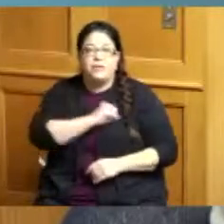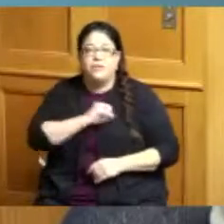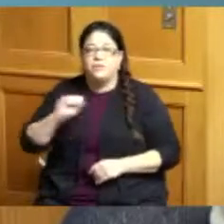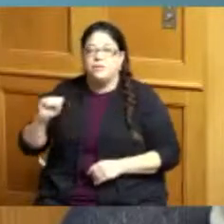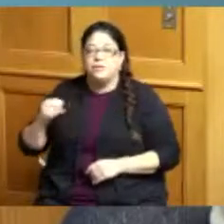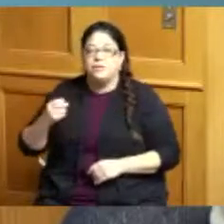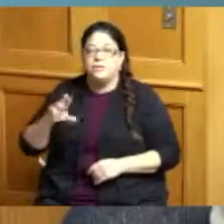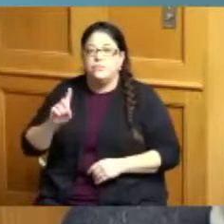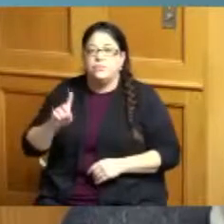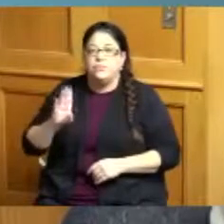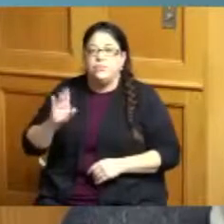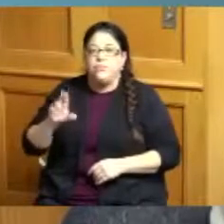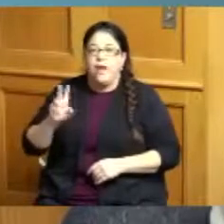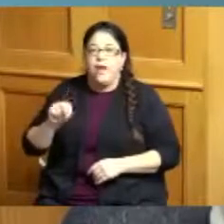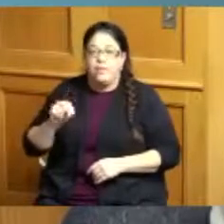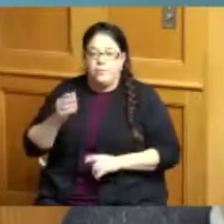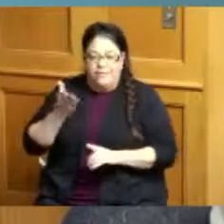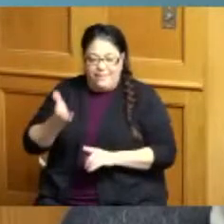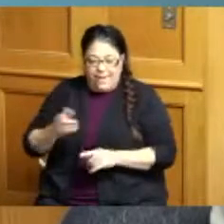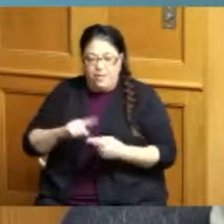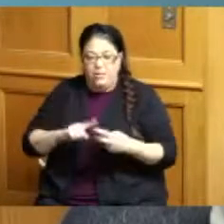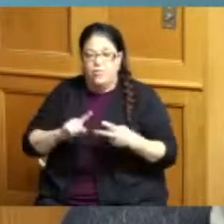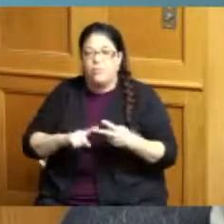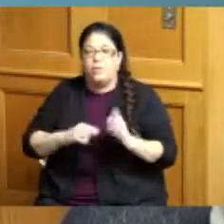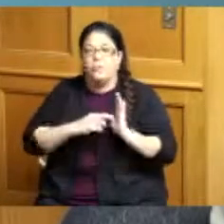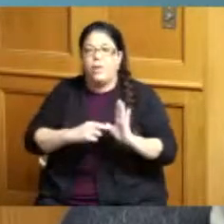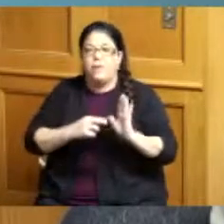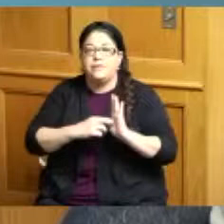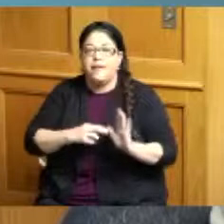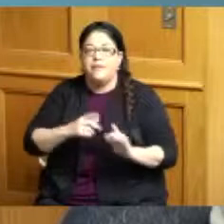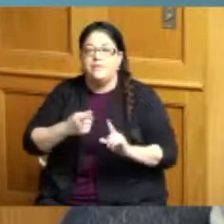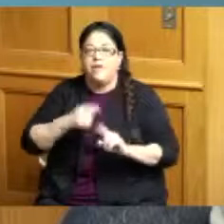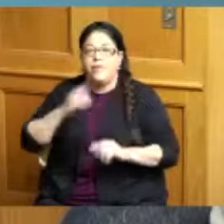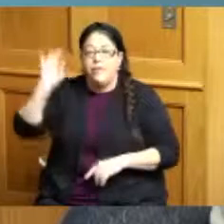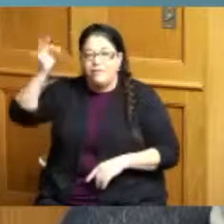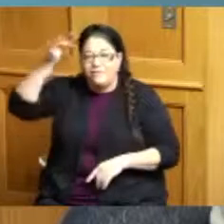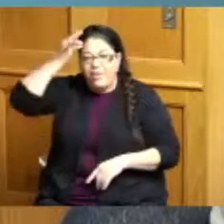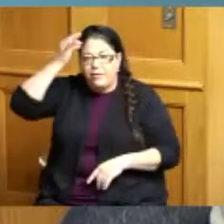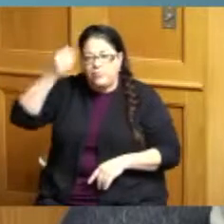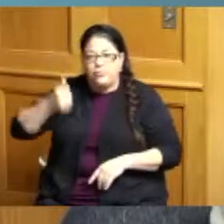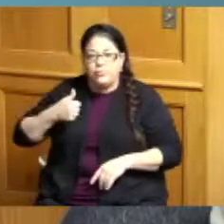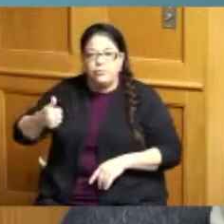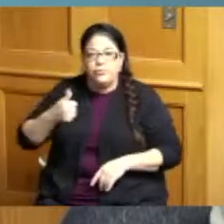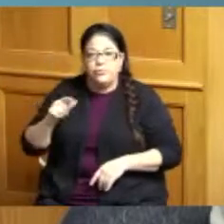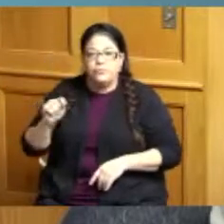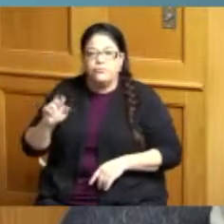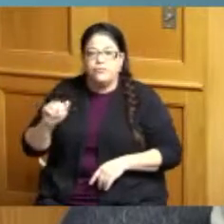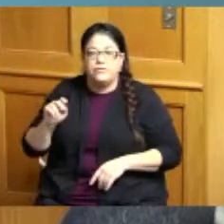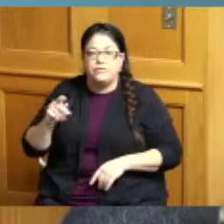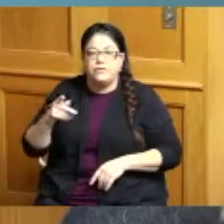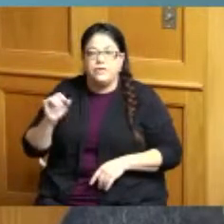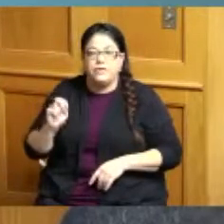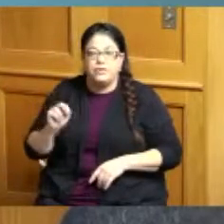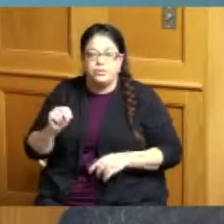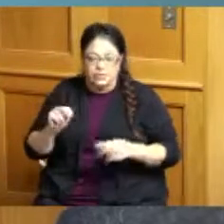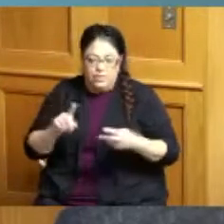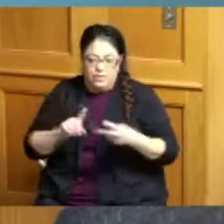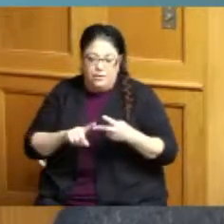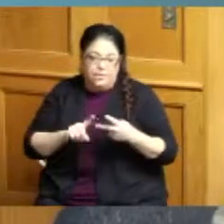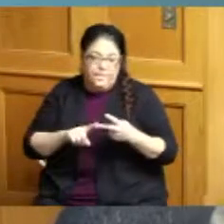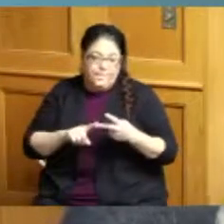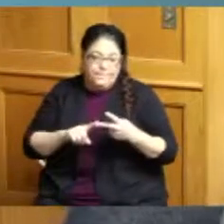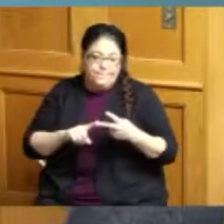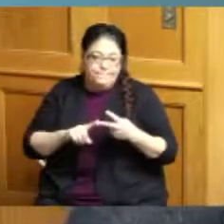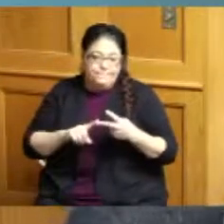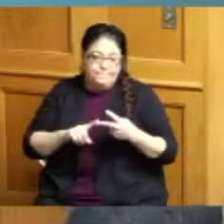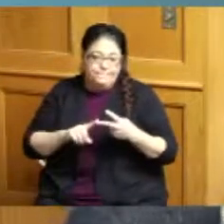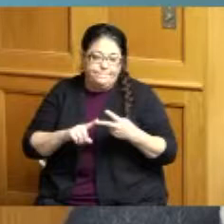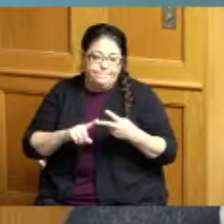there as well as Representatives from the Federal Transportation uh the Federal Transportation group